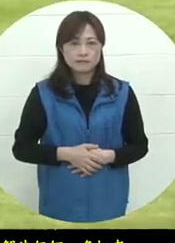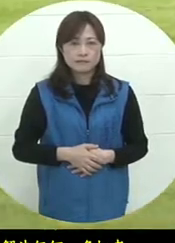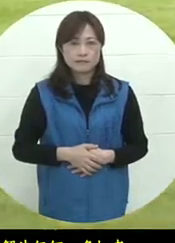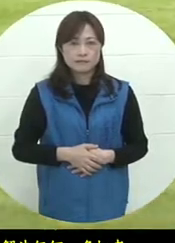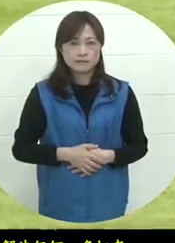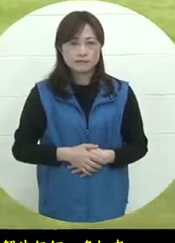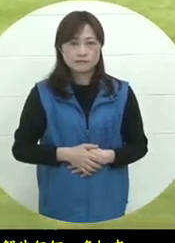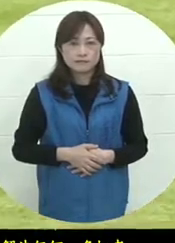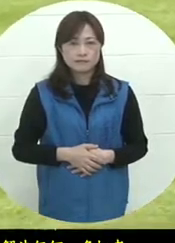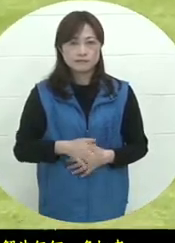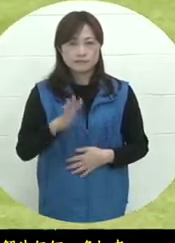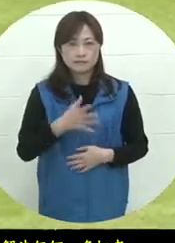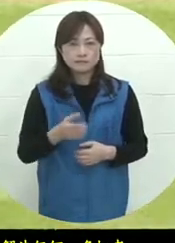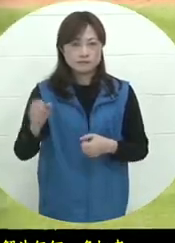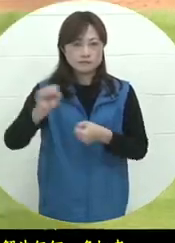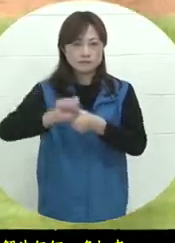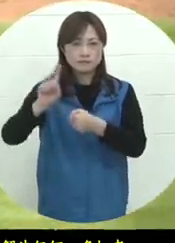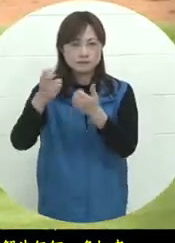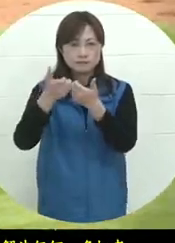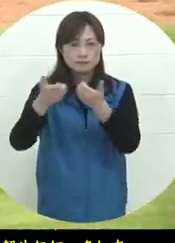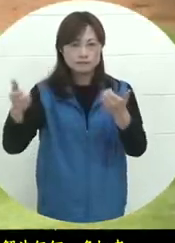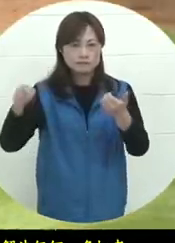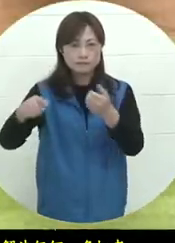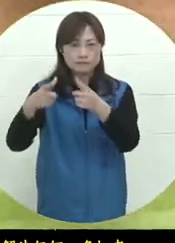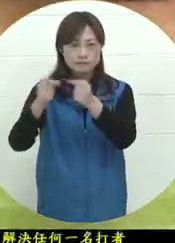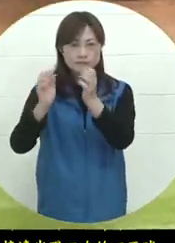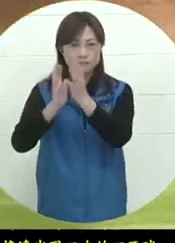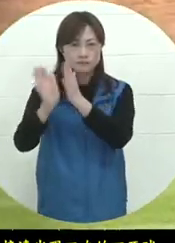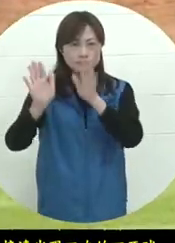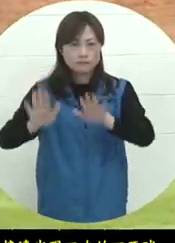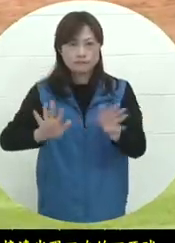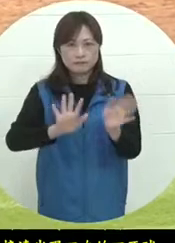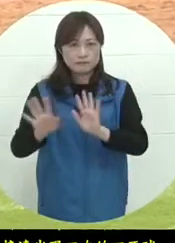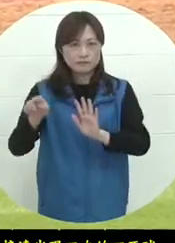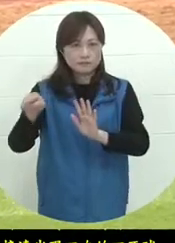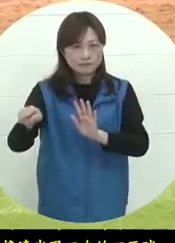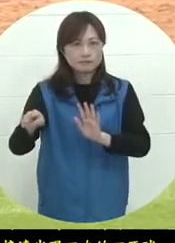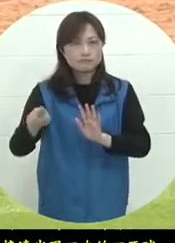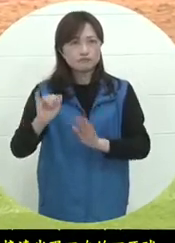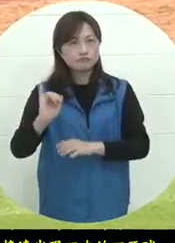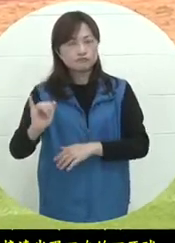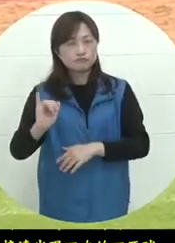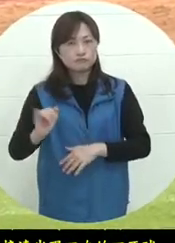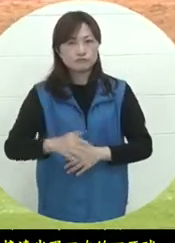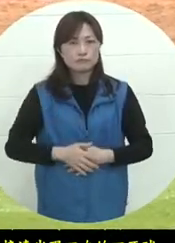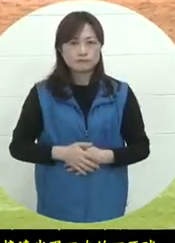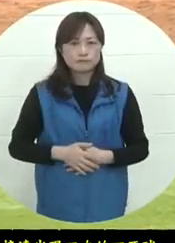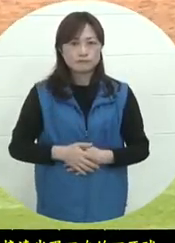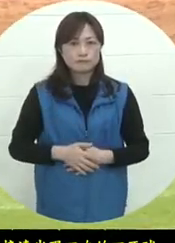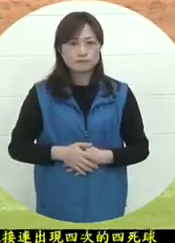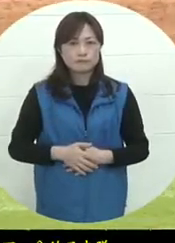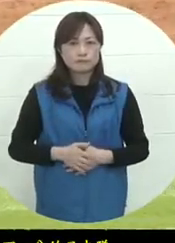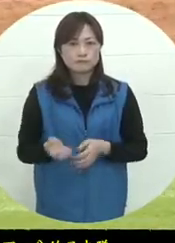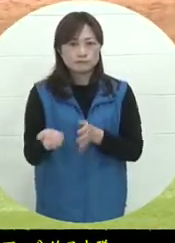. The Japanese team, which has recovered 1 point, is certainly a good opportunity for them in terms of the current situation , because there was someone on base last time